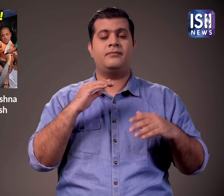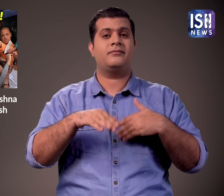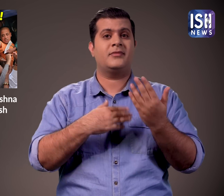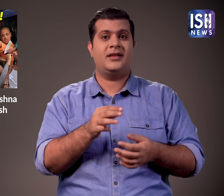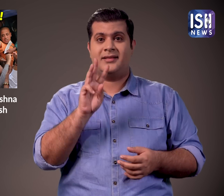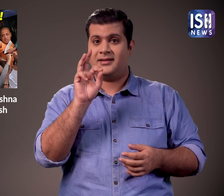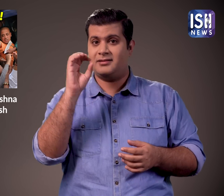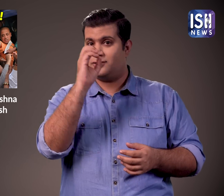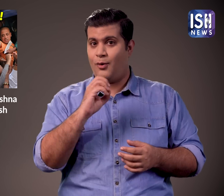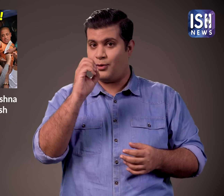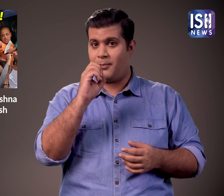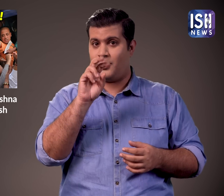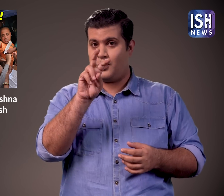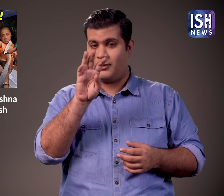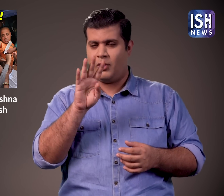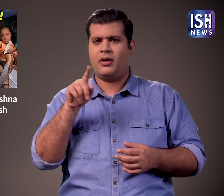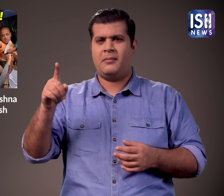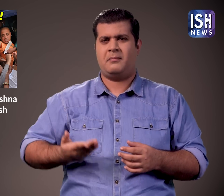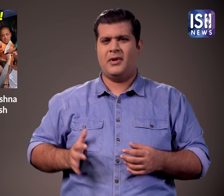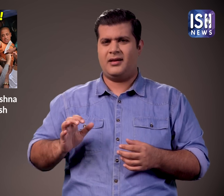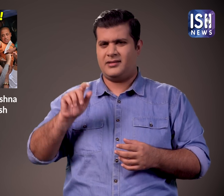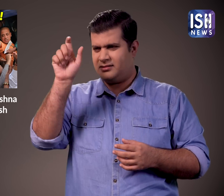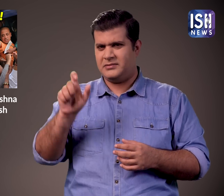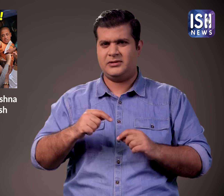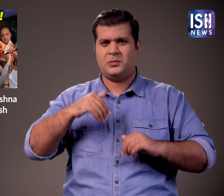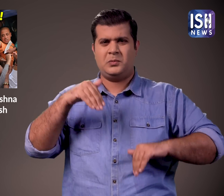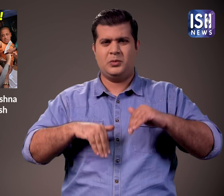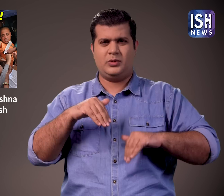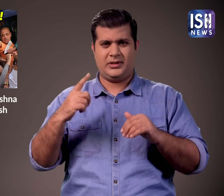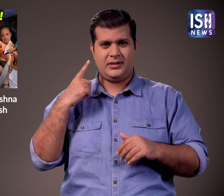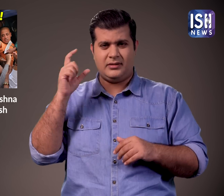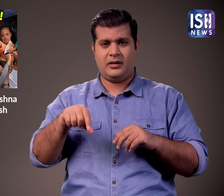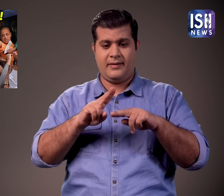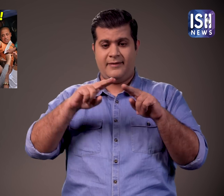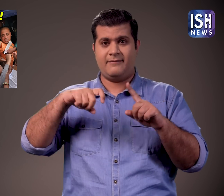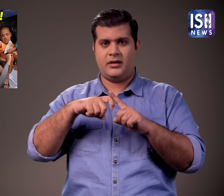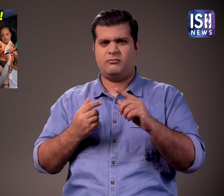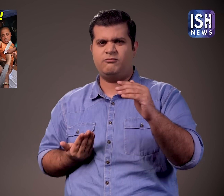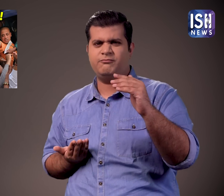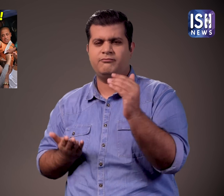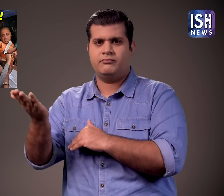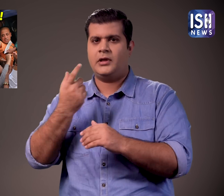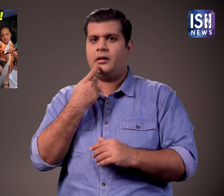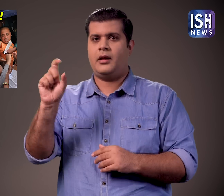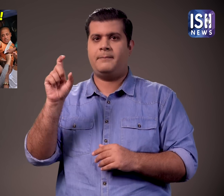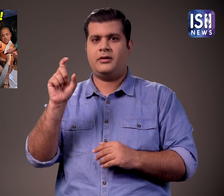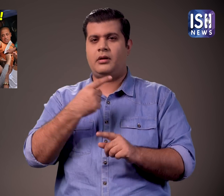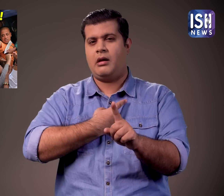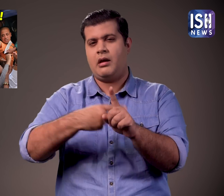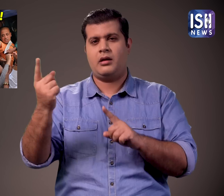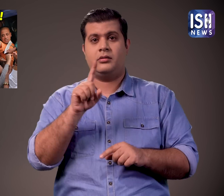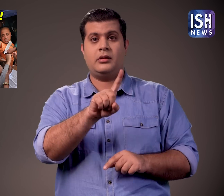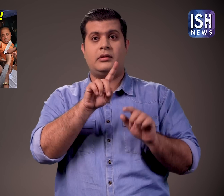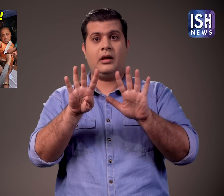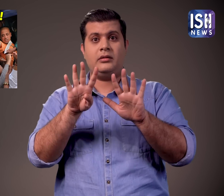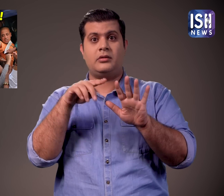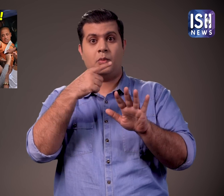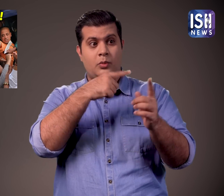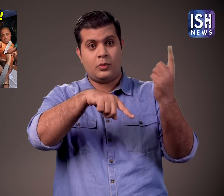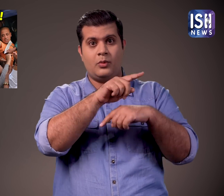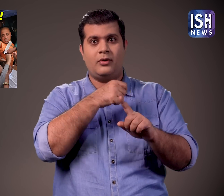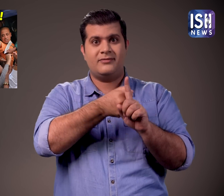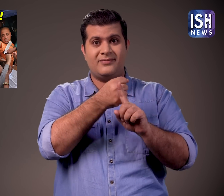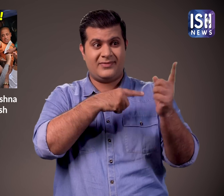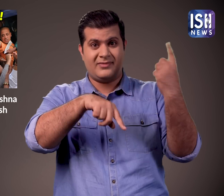On 30th October 2024, Bangladesh's political leader Firoz Khan filed a case against 19 people,